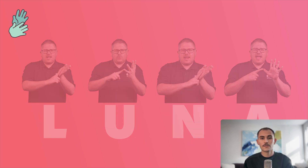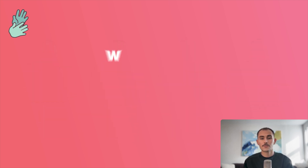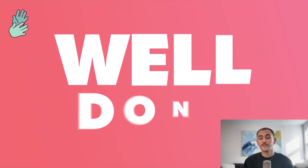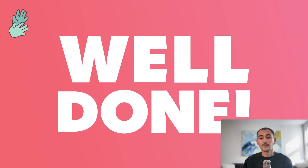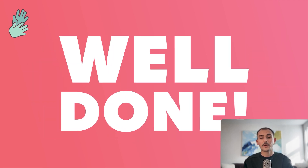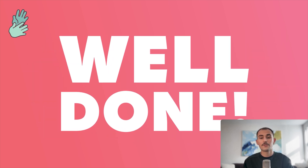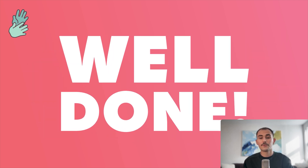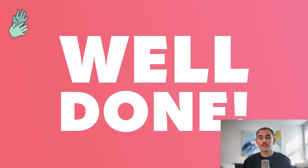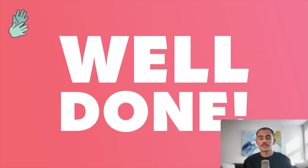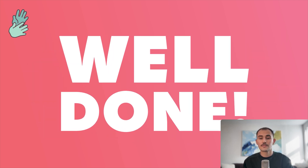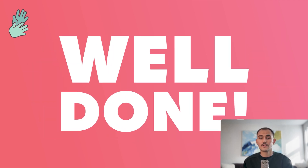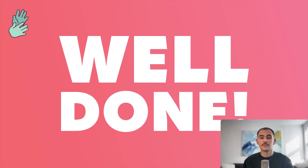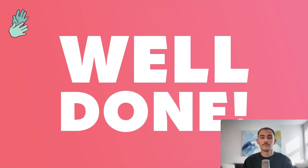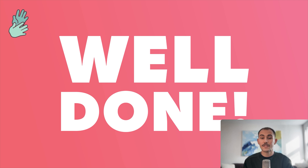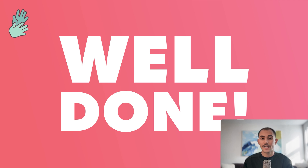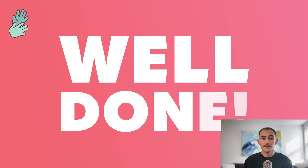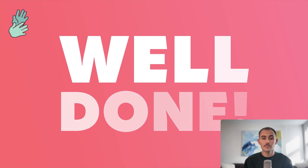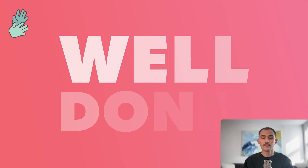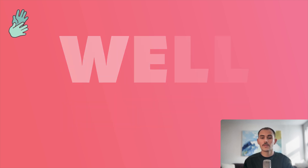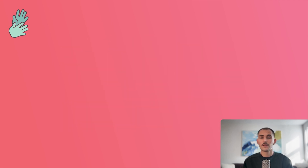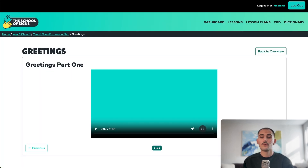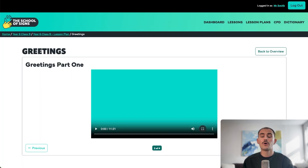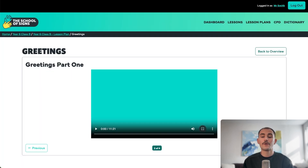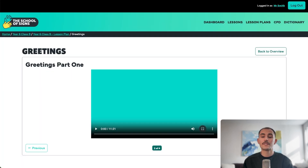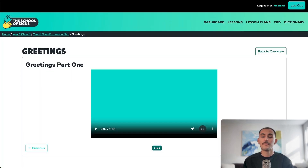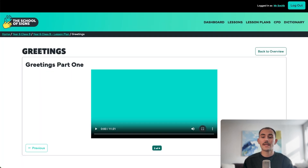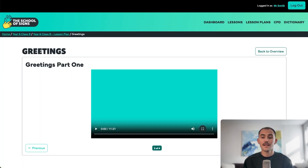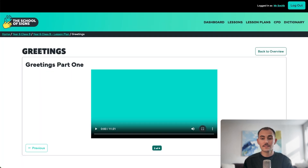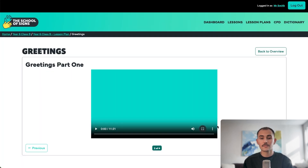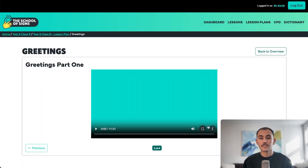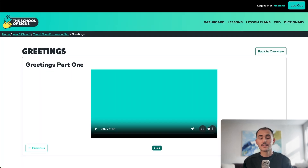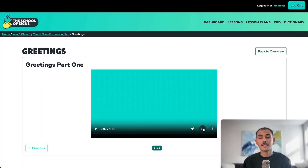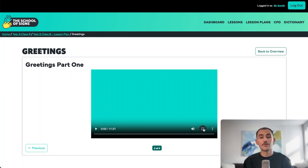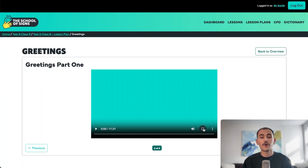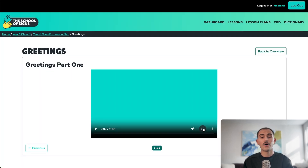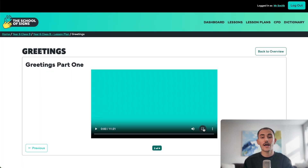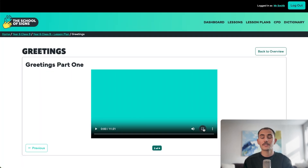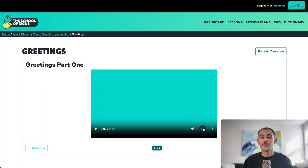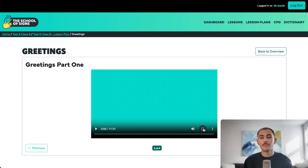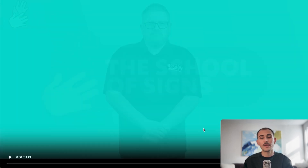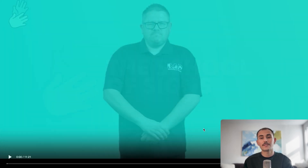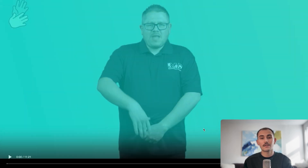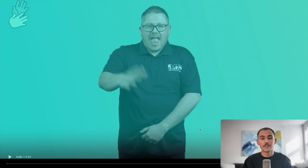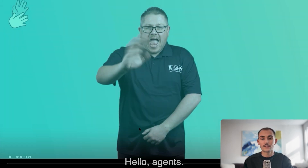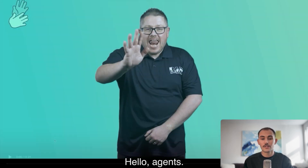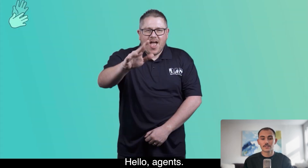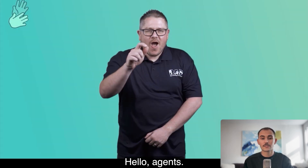So after we go through this recap, we'll go into the main lesson delivered by our expert BSL instructors.